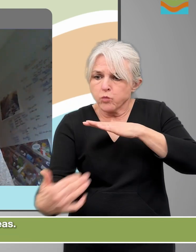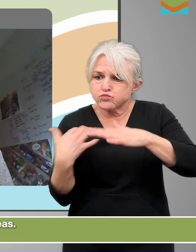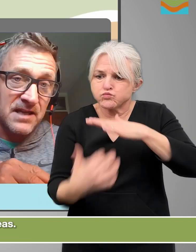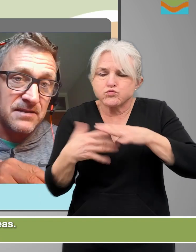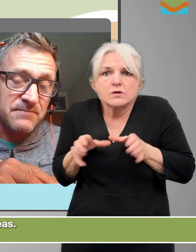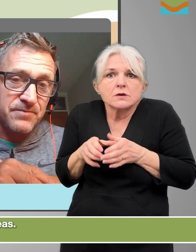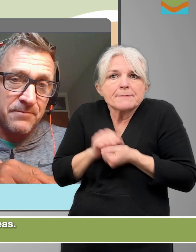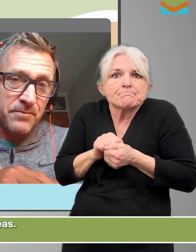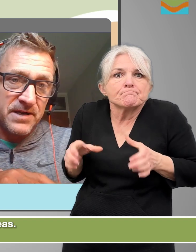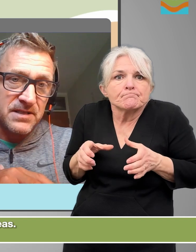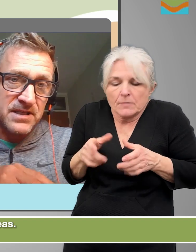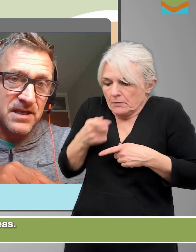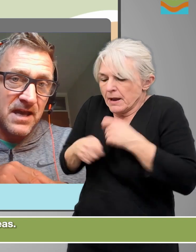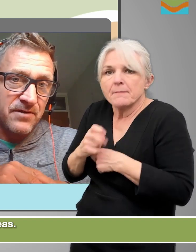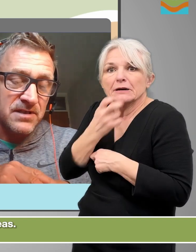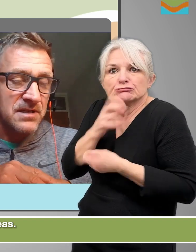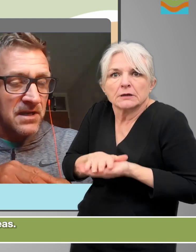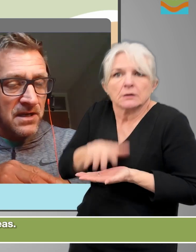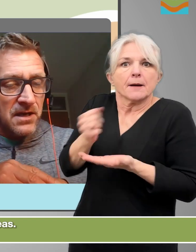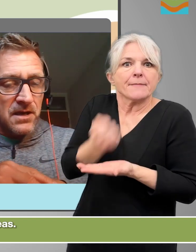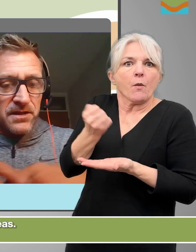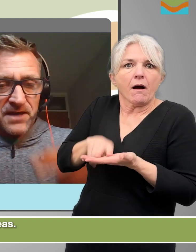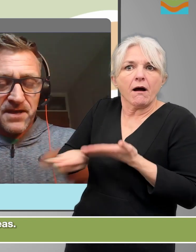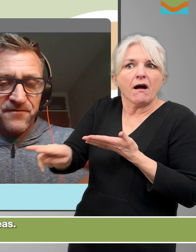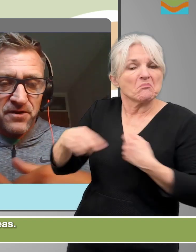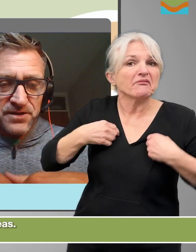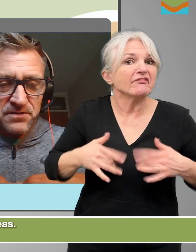in dense populated city areas. That then follows on,